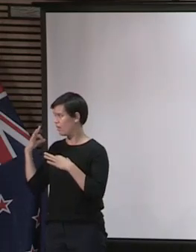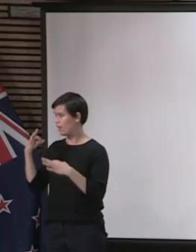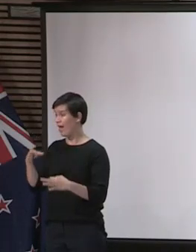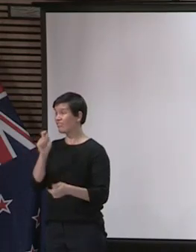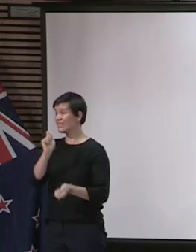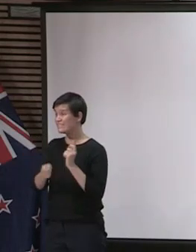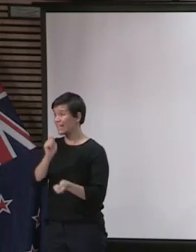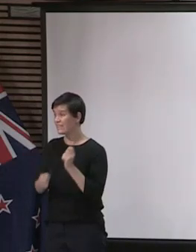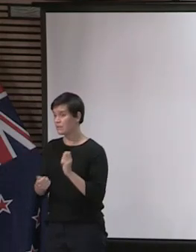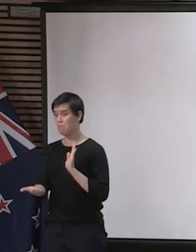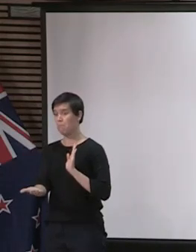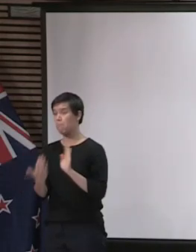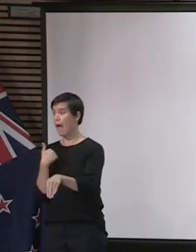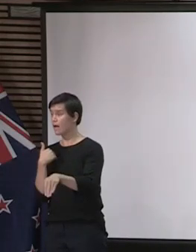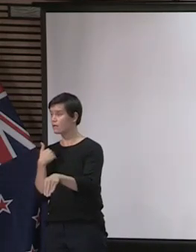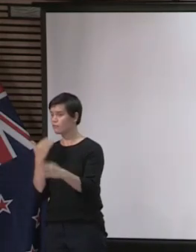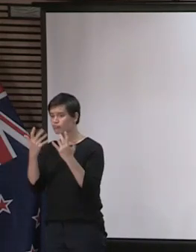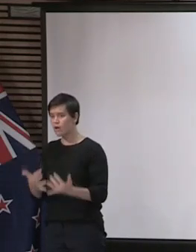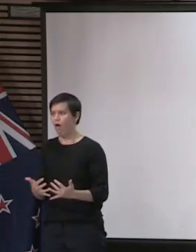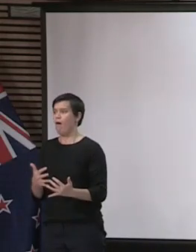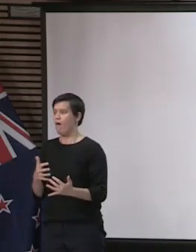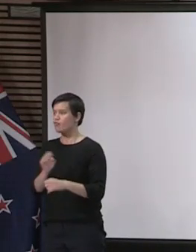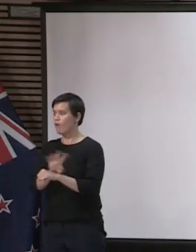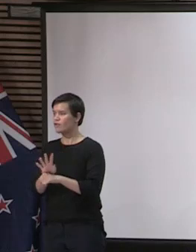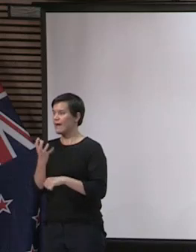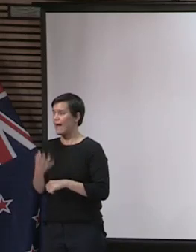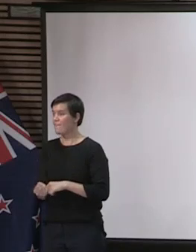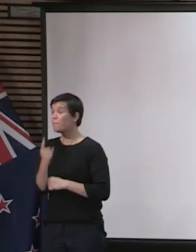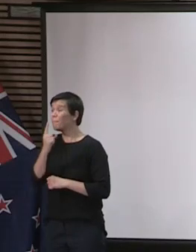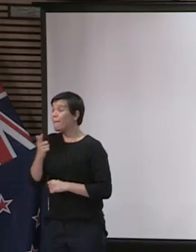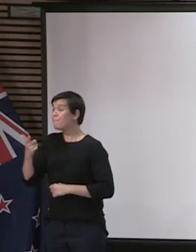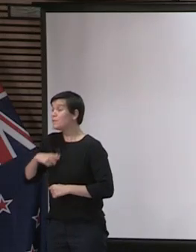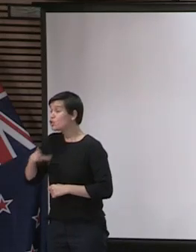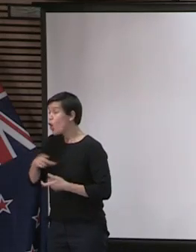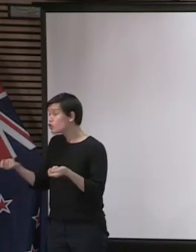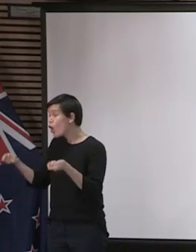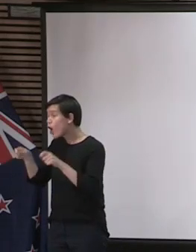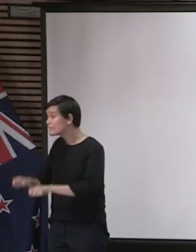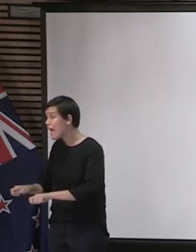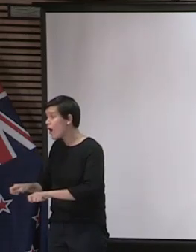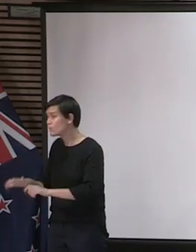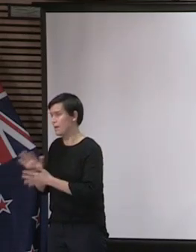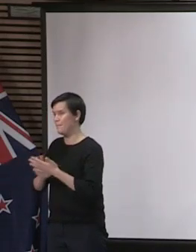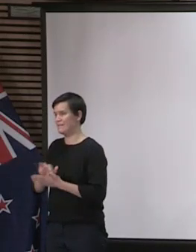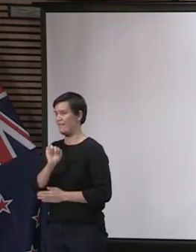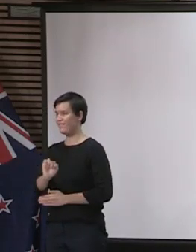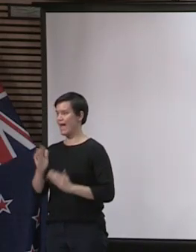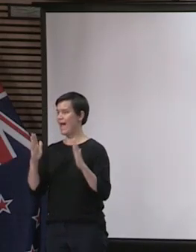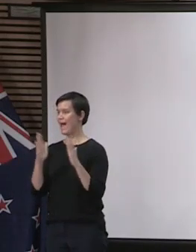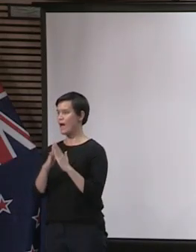Sid well symptoms, have been tested and are positive, but actually they have been within a bubble so the risk of